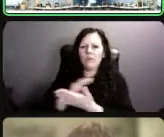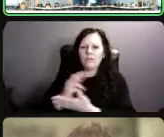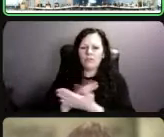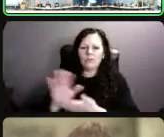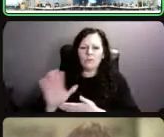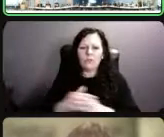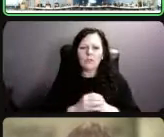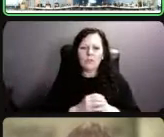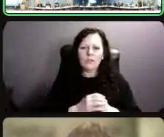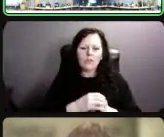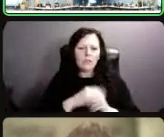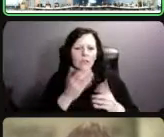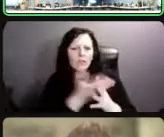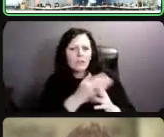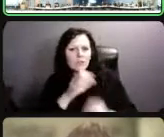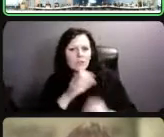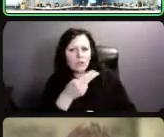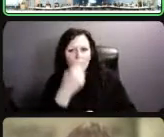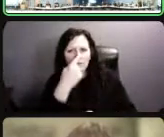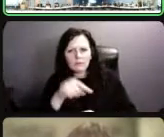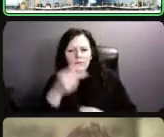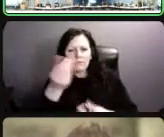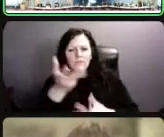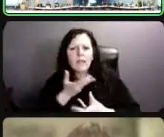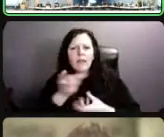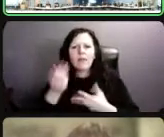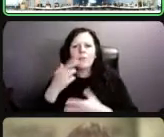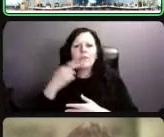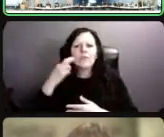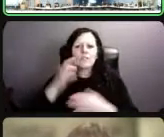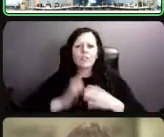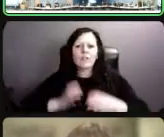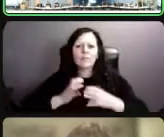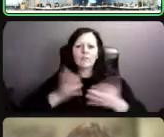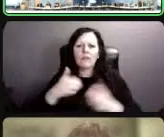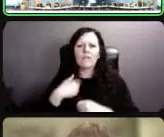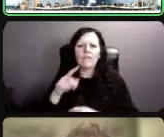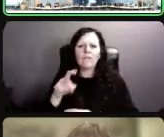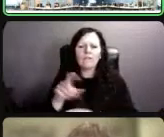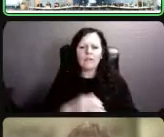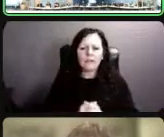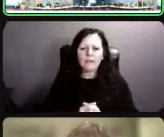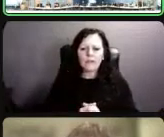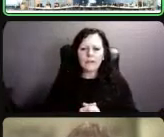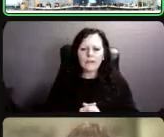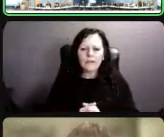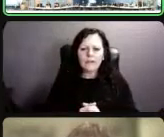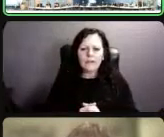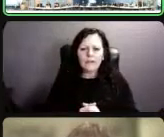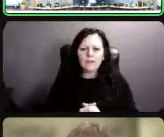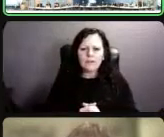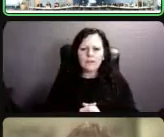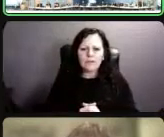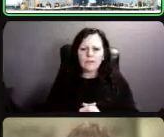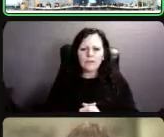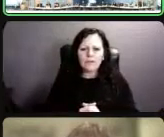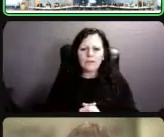THAT MUCH MORE REVENUE COMPARED TO THE RESIDEN RATE.